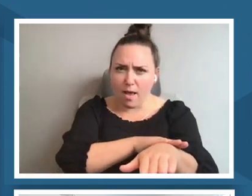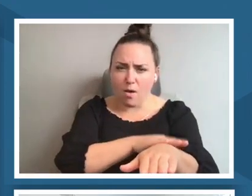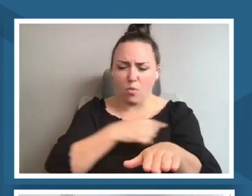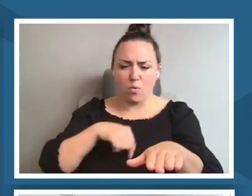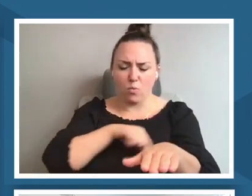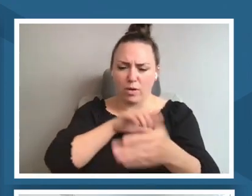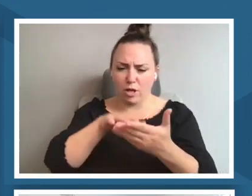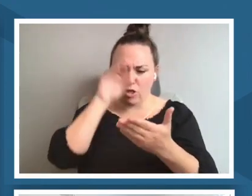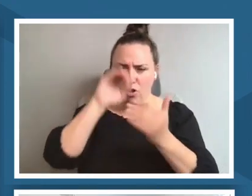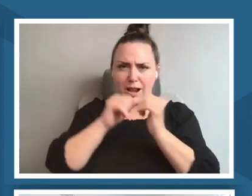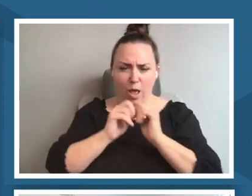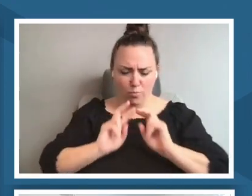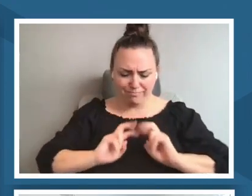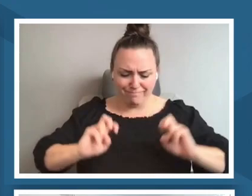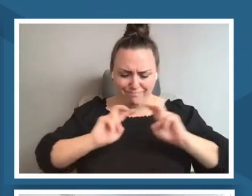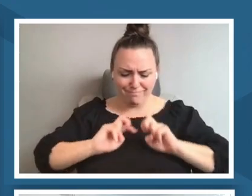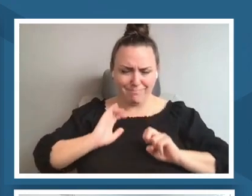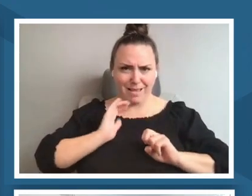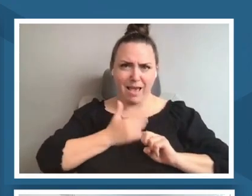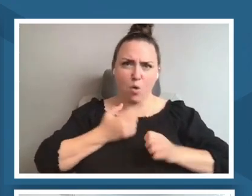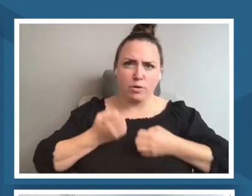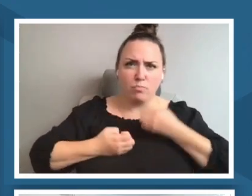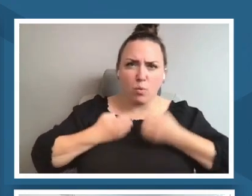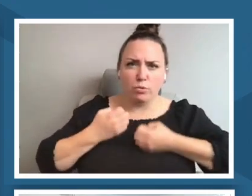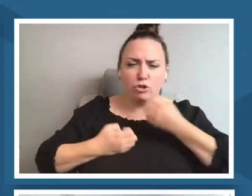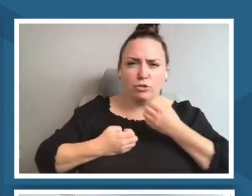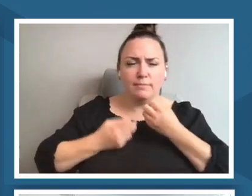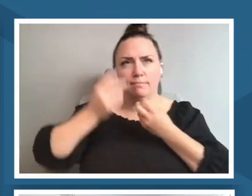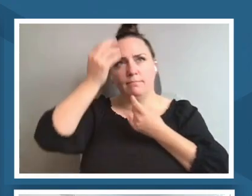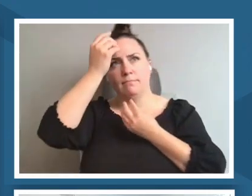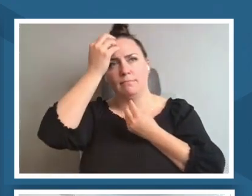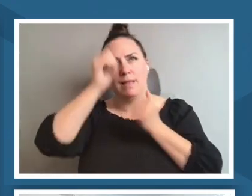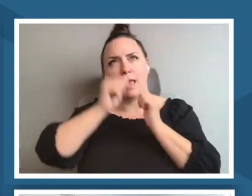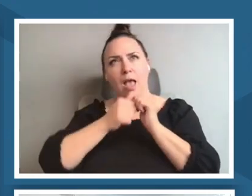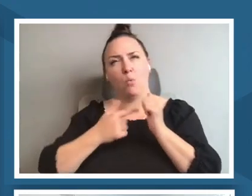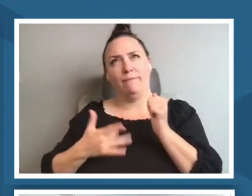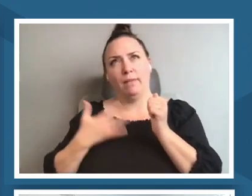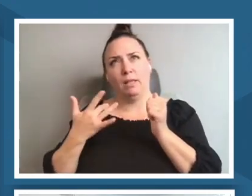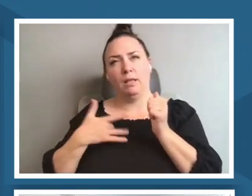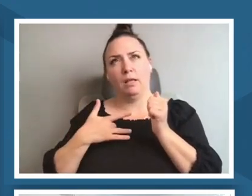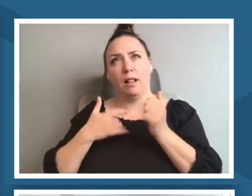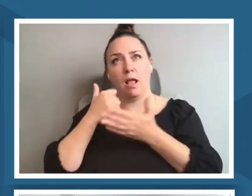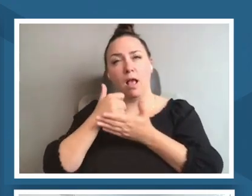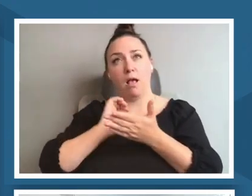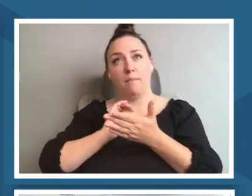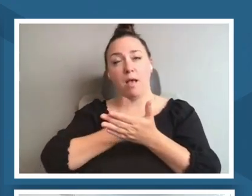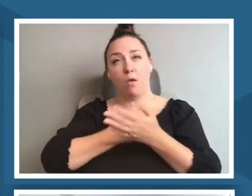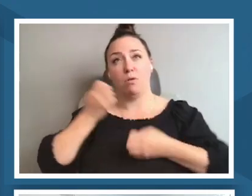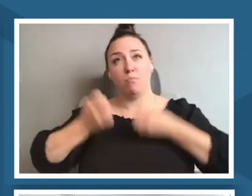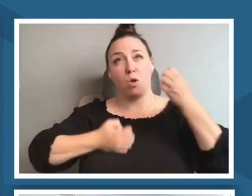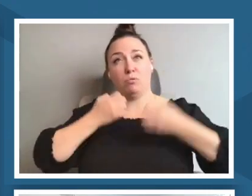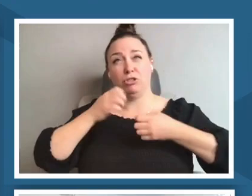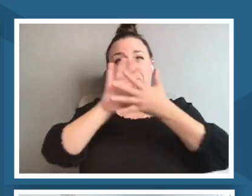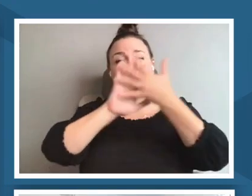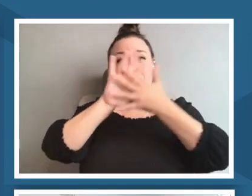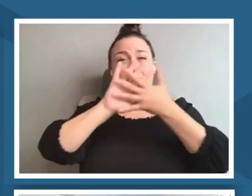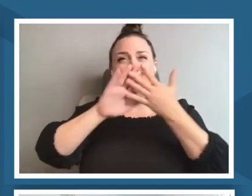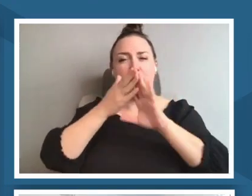we learn to reflect about how we're feeling and define our emotions